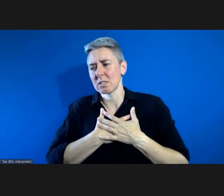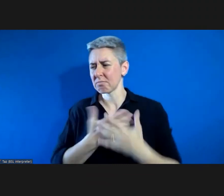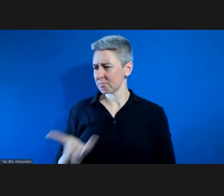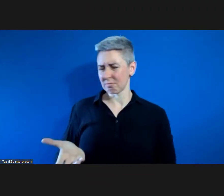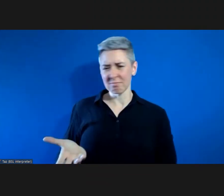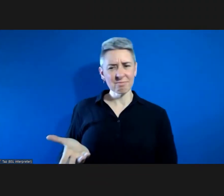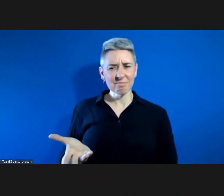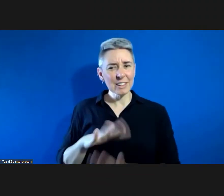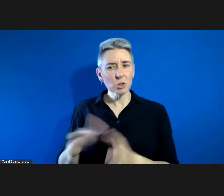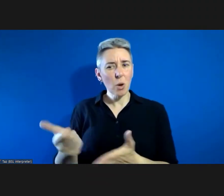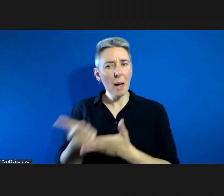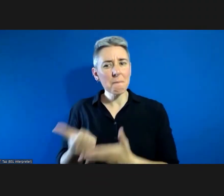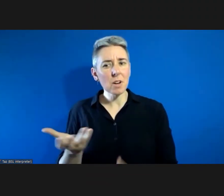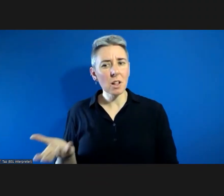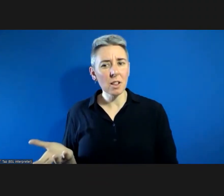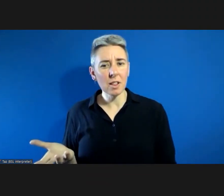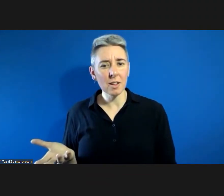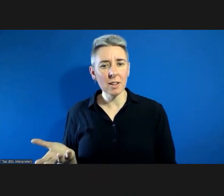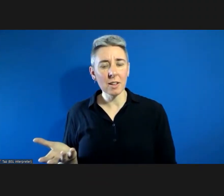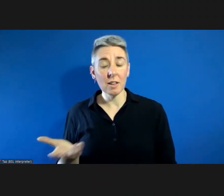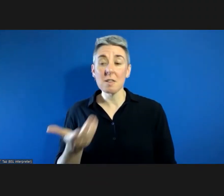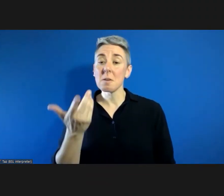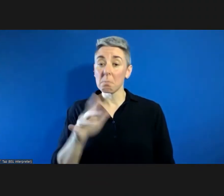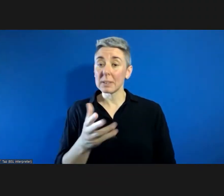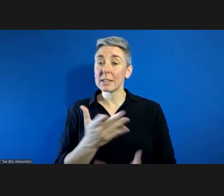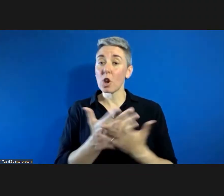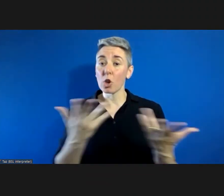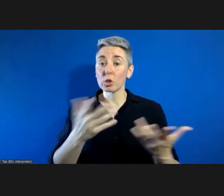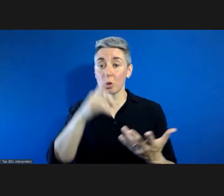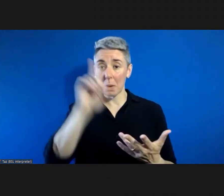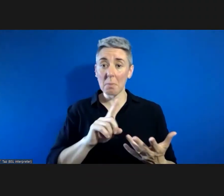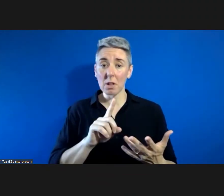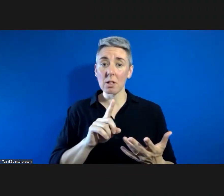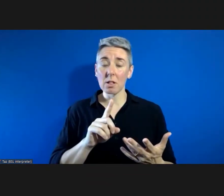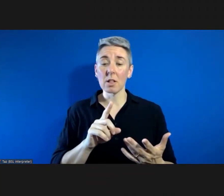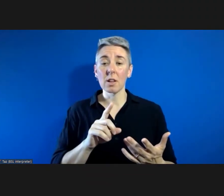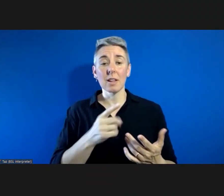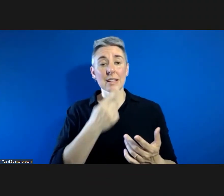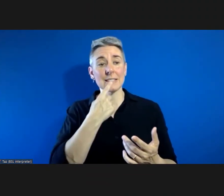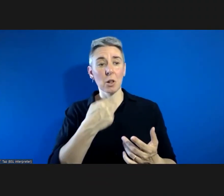I've had people, more than once, including from the Revolutionary Wing, telling me proudly